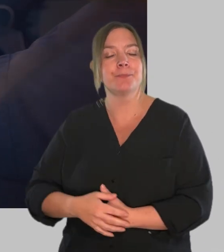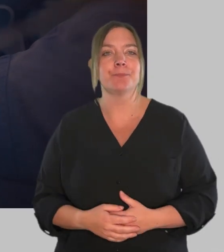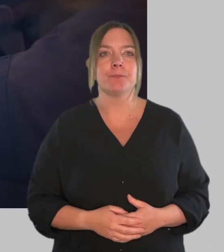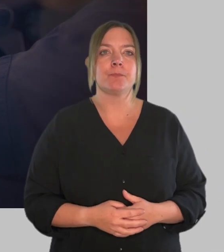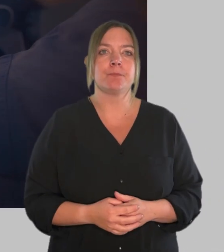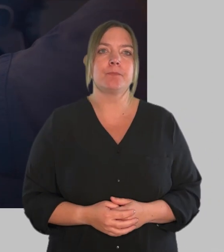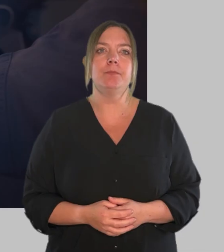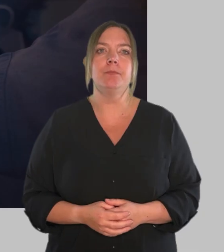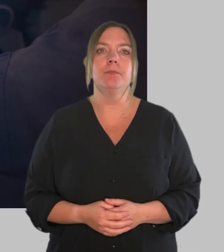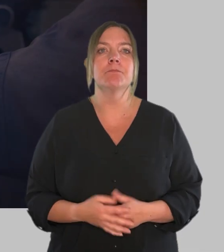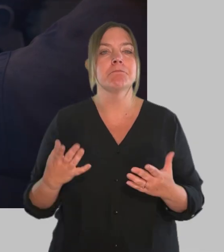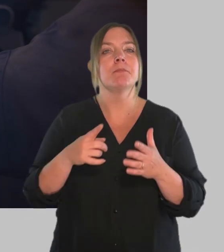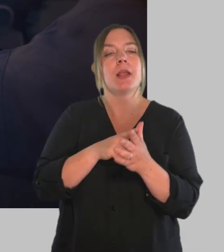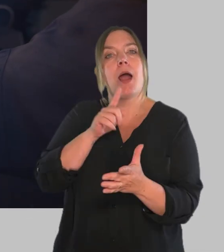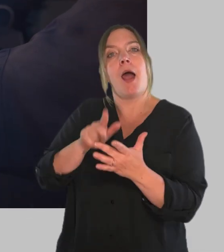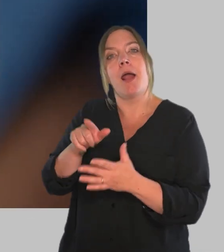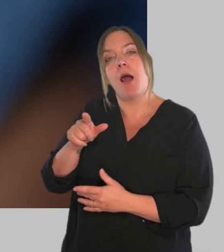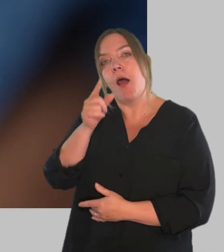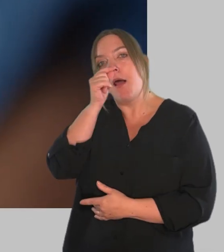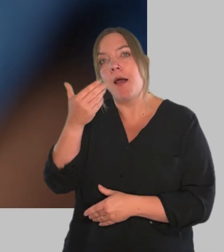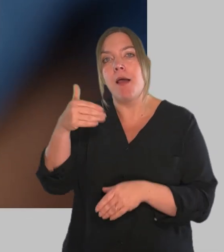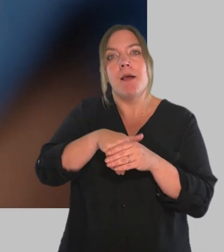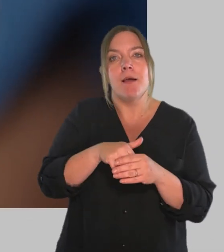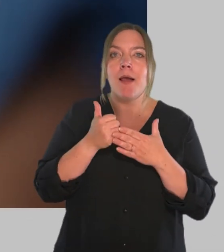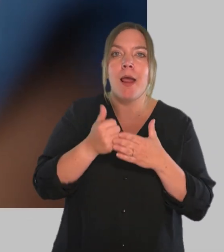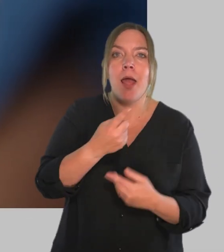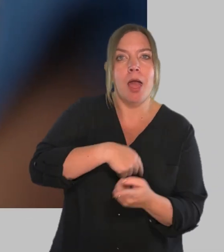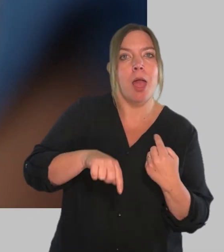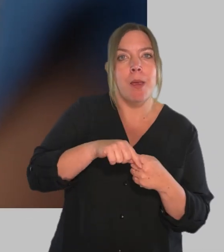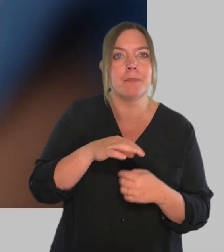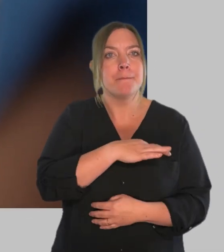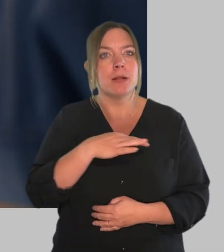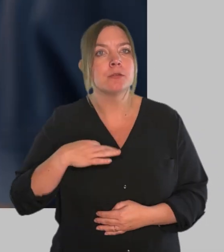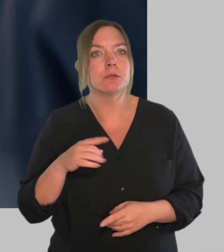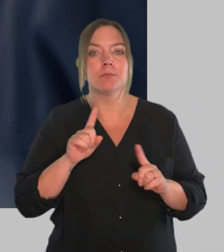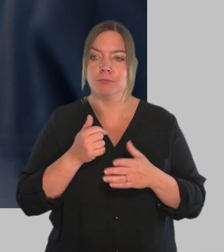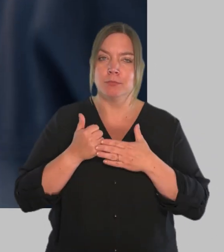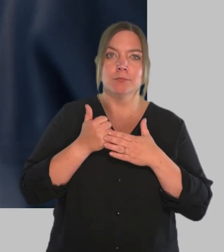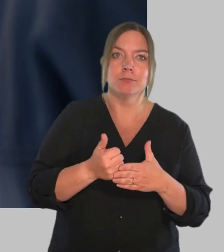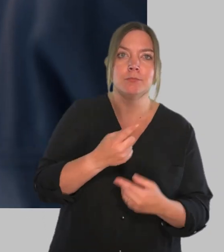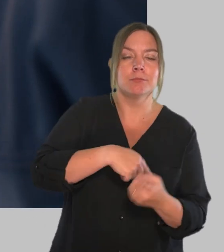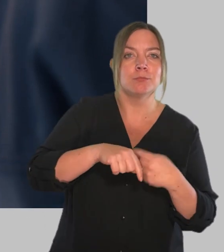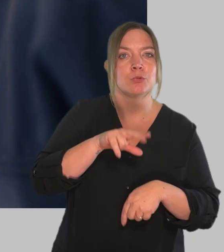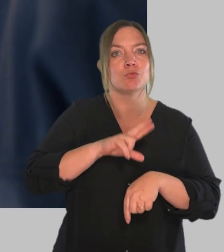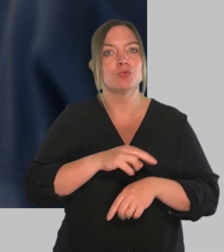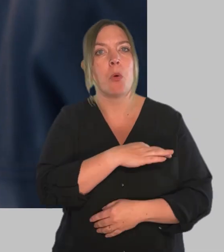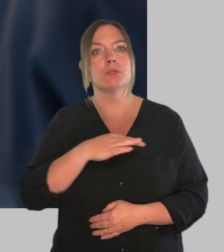medicine is just to support clinicians throughout the patient pathway to make better decisions before surgery.